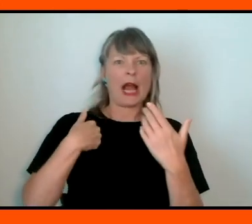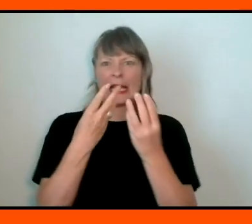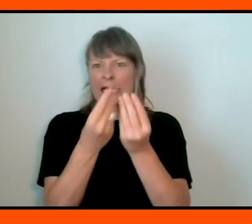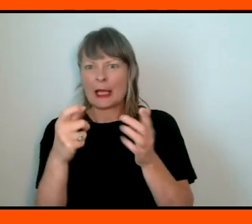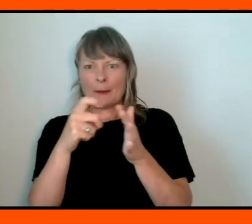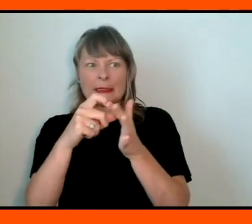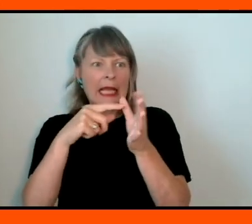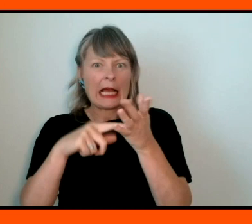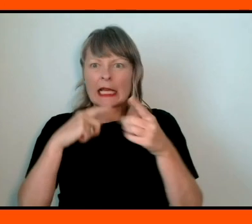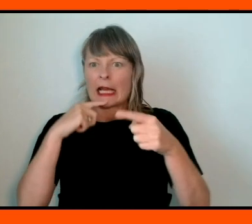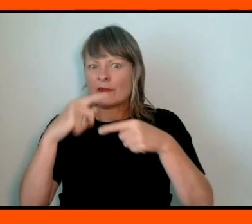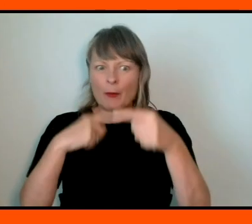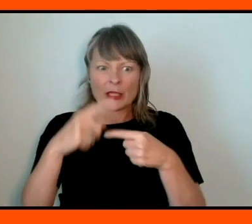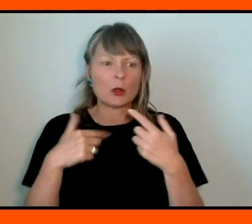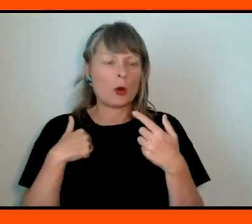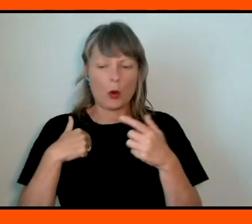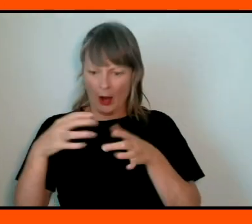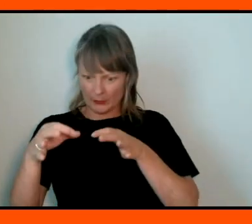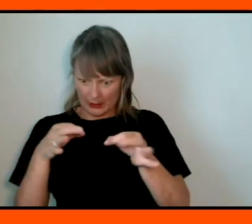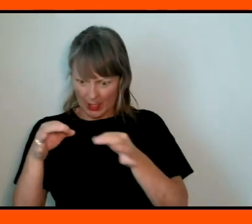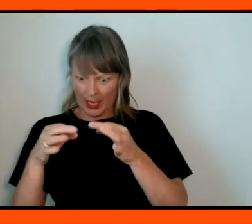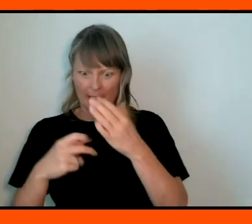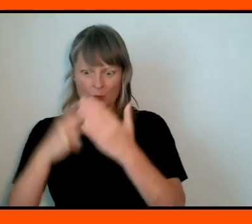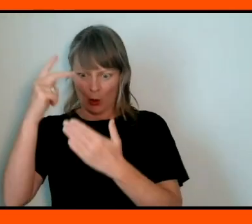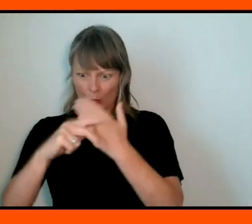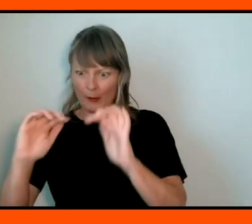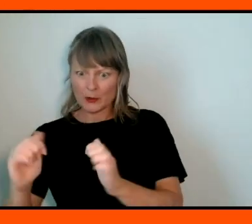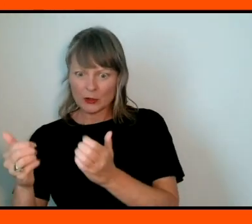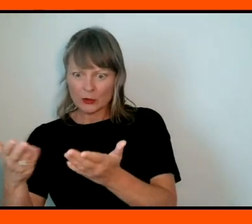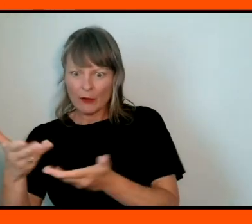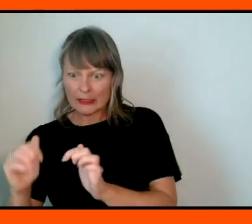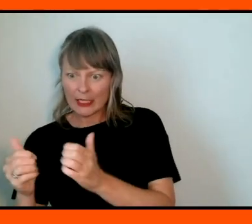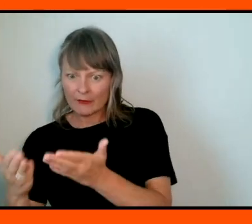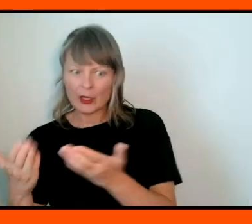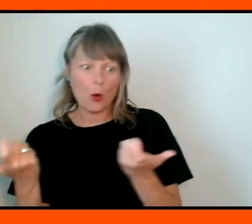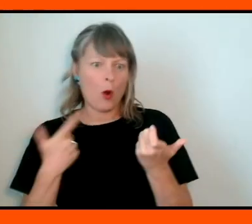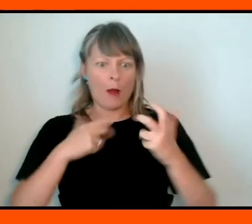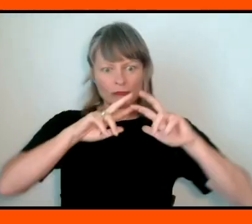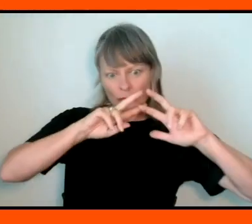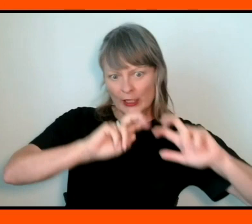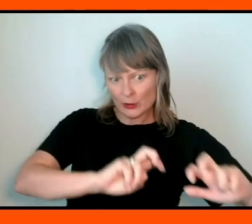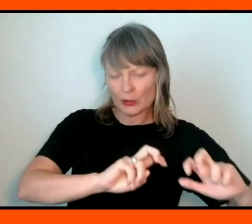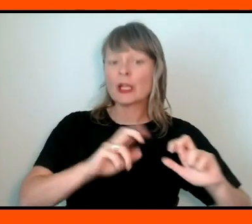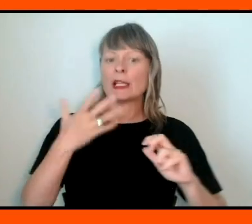a service delivery program or you might be undertaking research. Whatever it is please try and be as specific as possible.